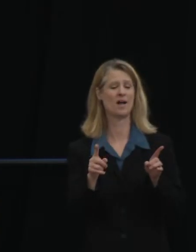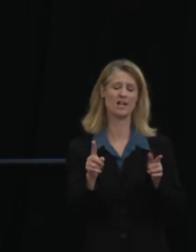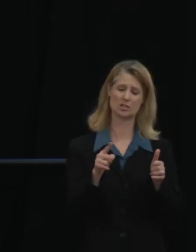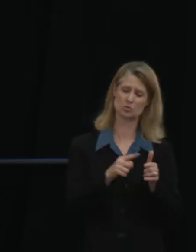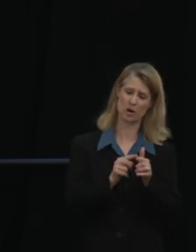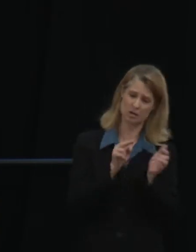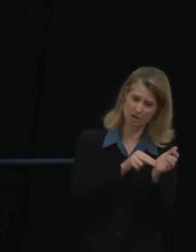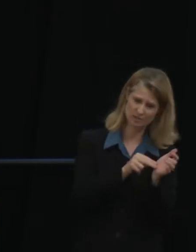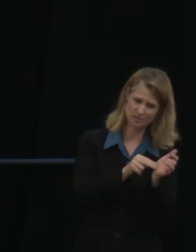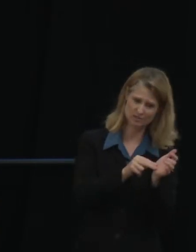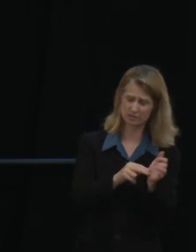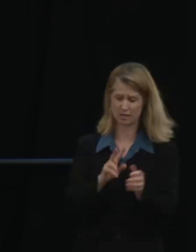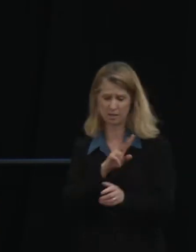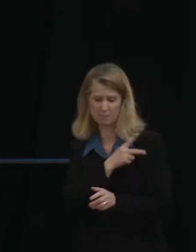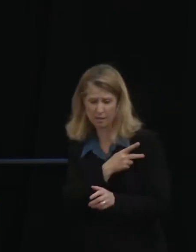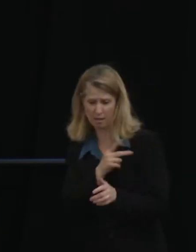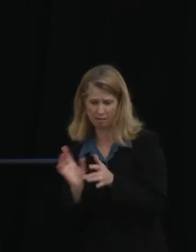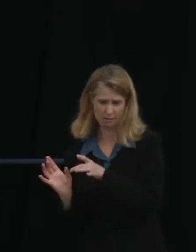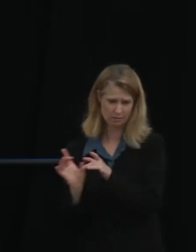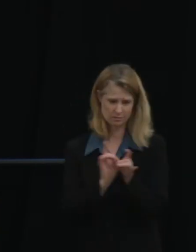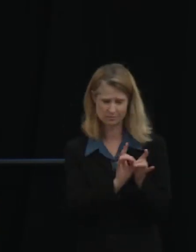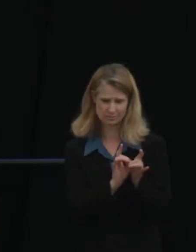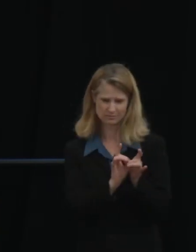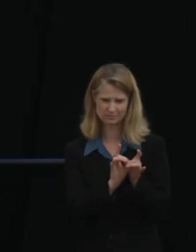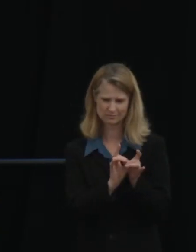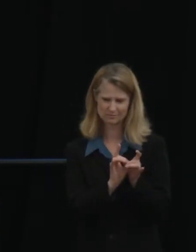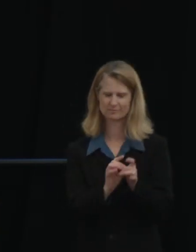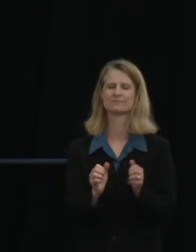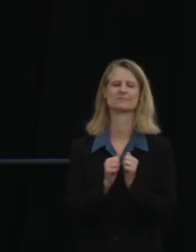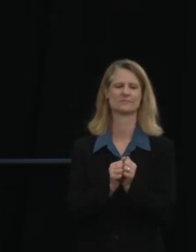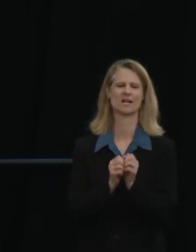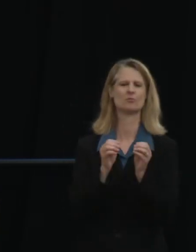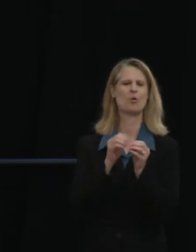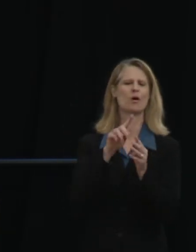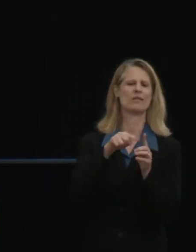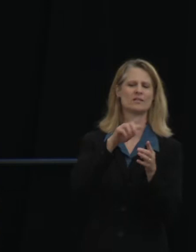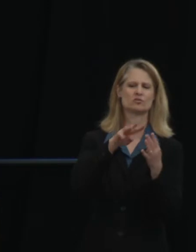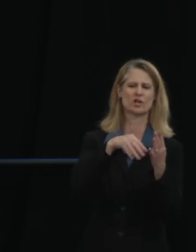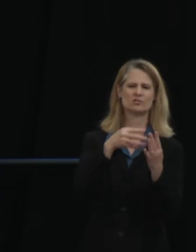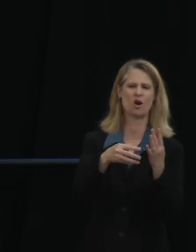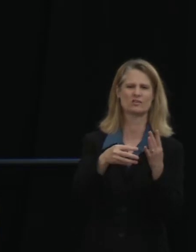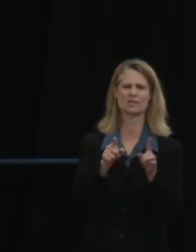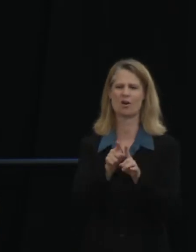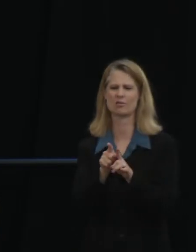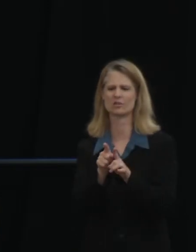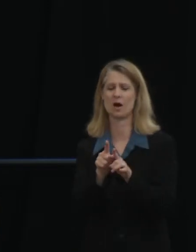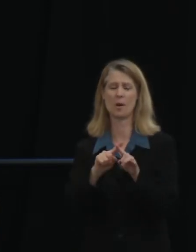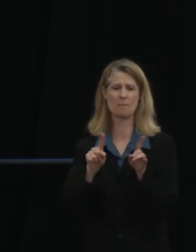It's more that assessments and medications and charts. And in the immortal words of Peg,